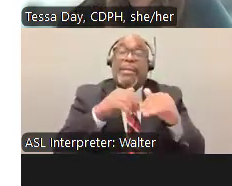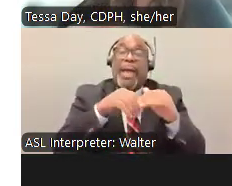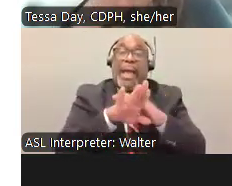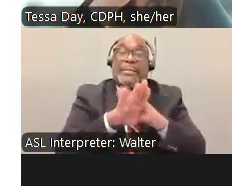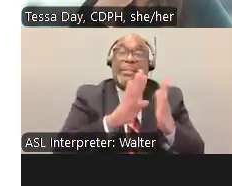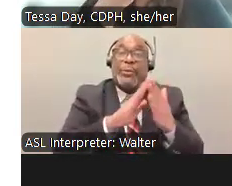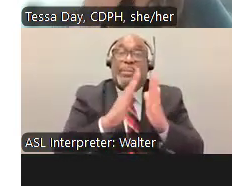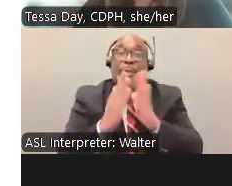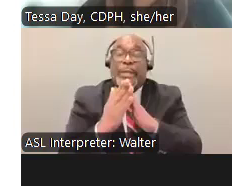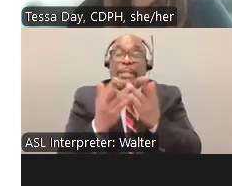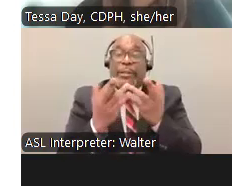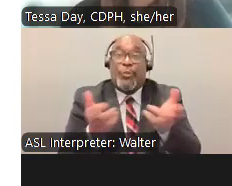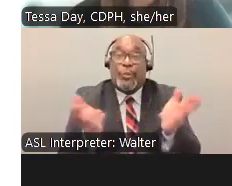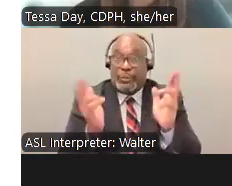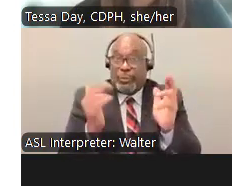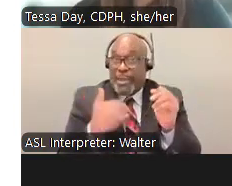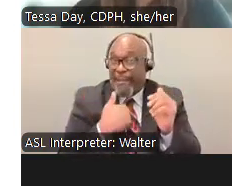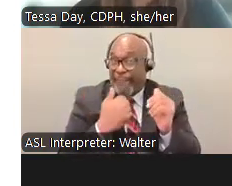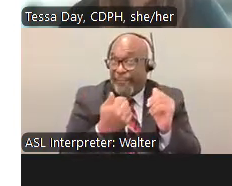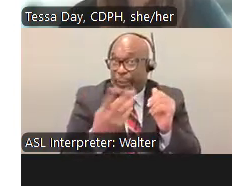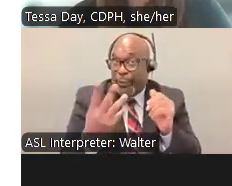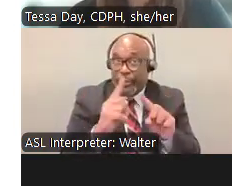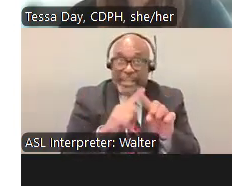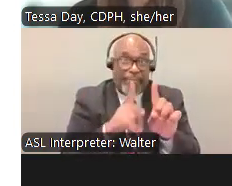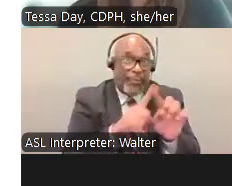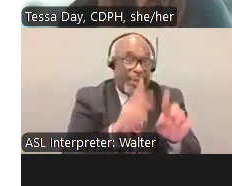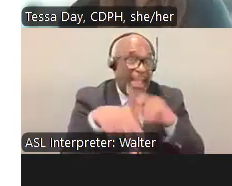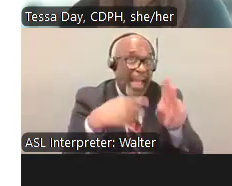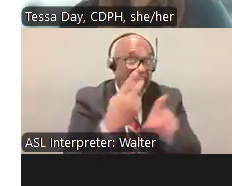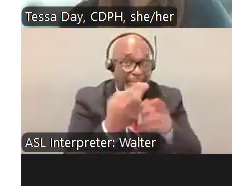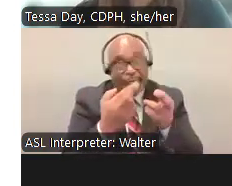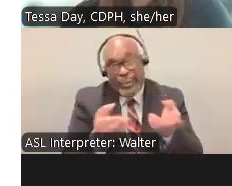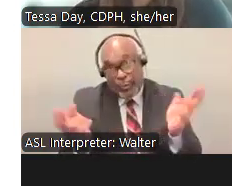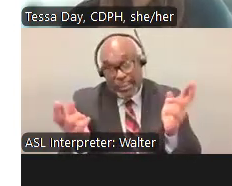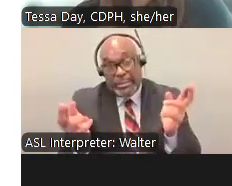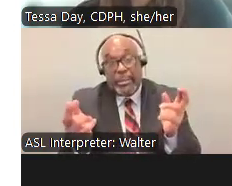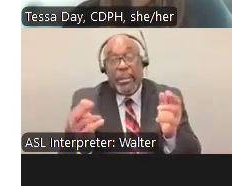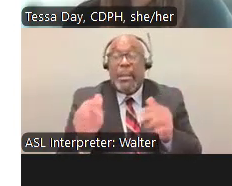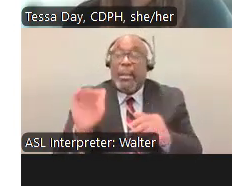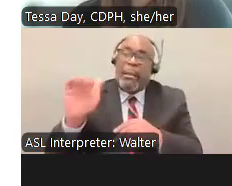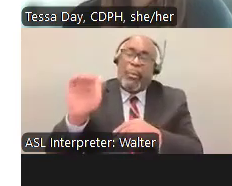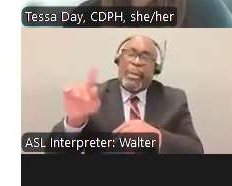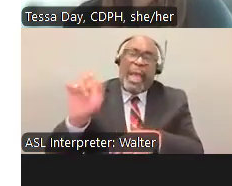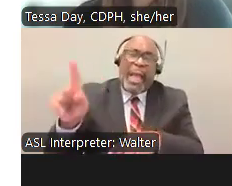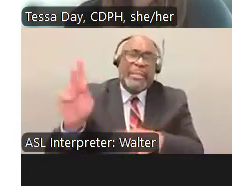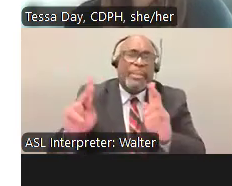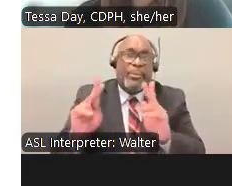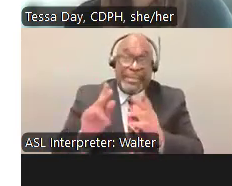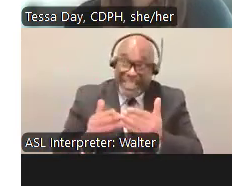13:33:02 So we have a few different kinds 13:33:04 of resources here. So we asked 13:33:06 people how easy it was for them 13:33:07 to get fresh fruits and